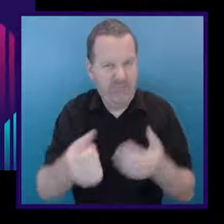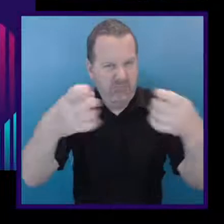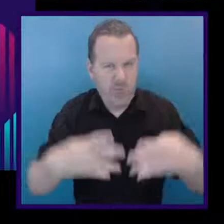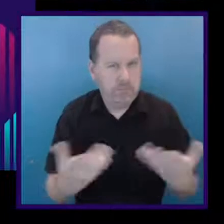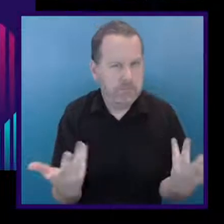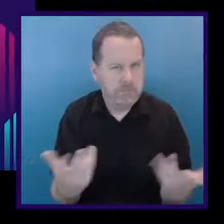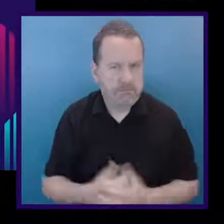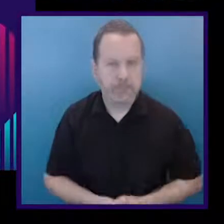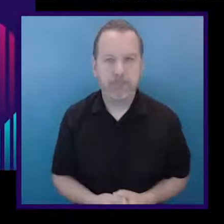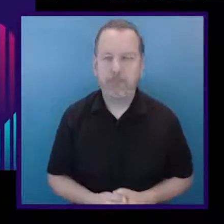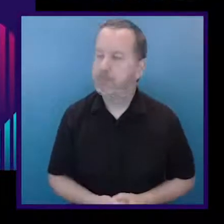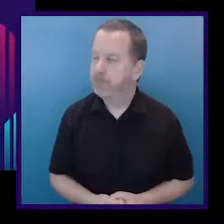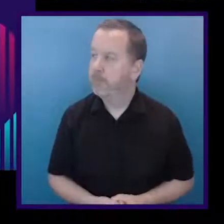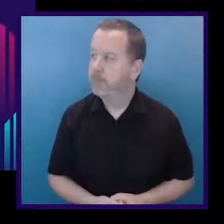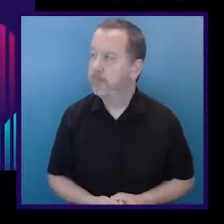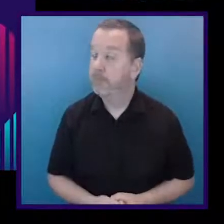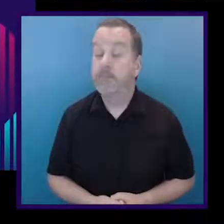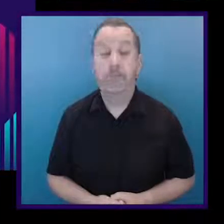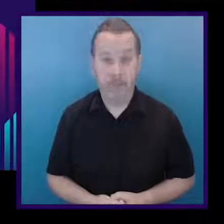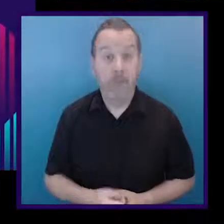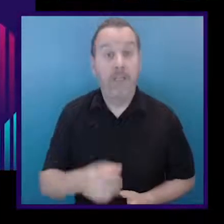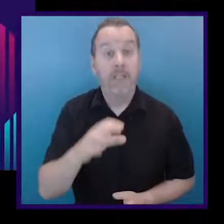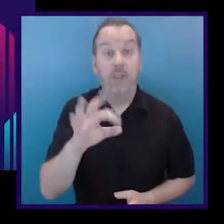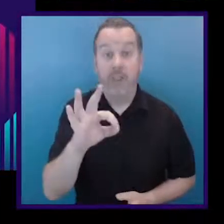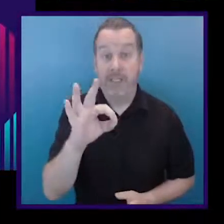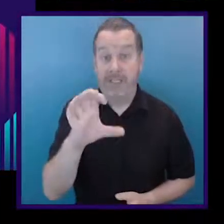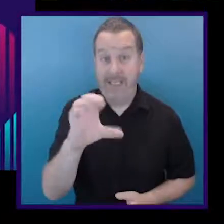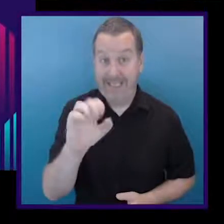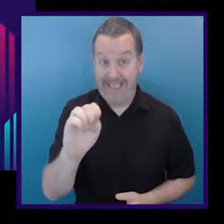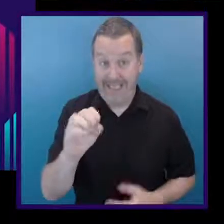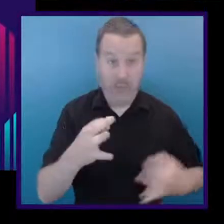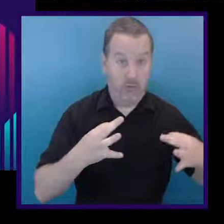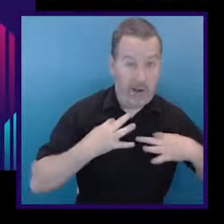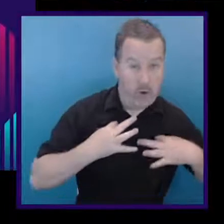What we saw at GCSE between grammar and non grammar schools is even more marked in the